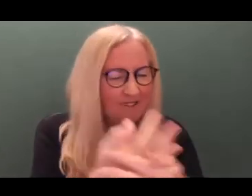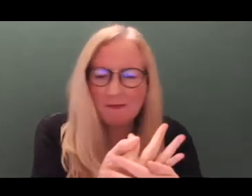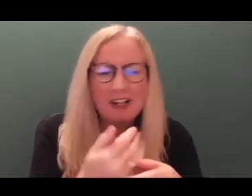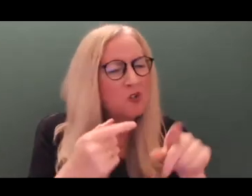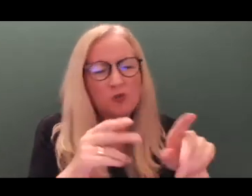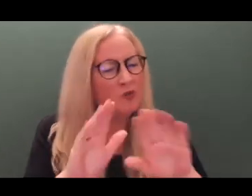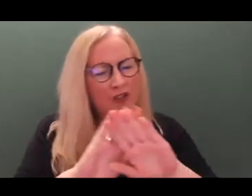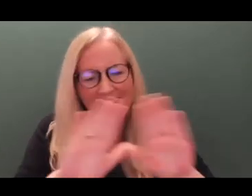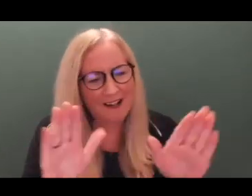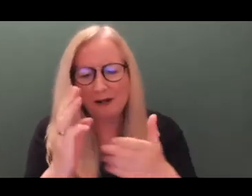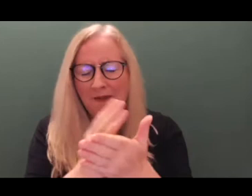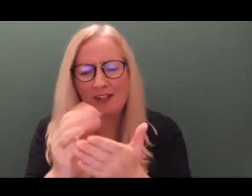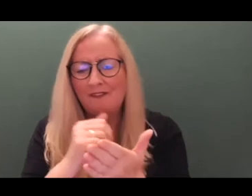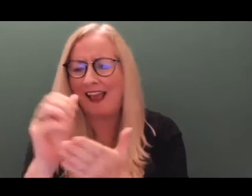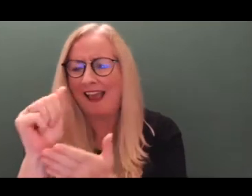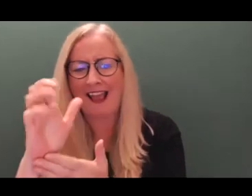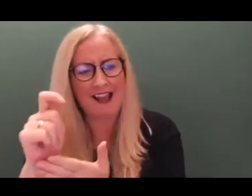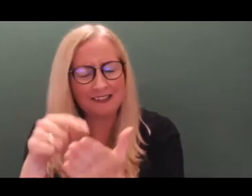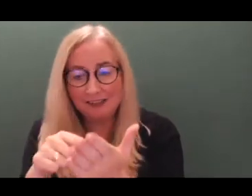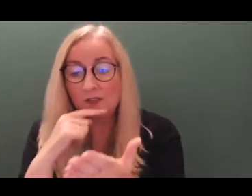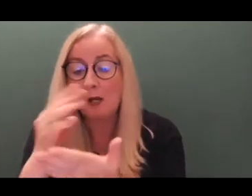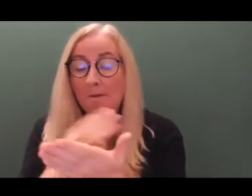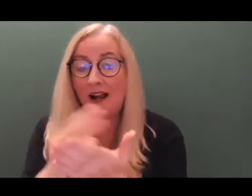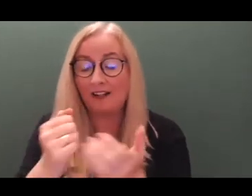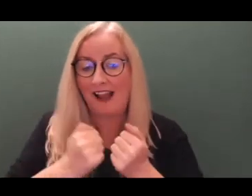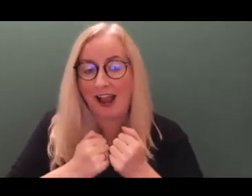And I suppose part of our challenge and part of the DSS's challenge and everyone else's is